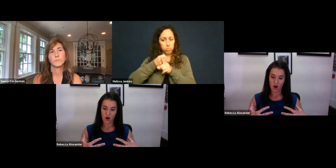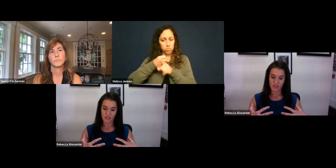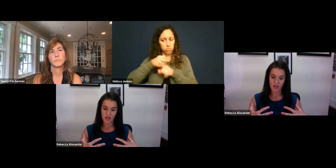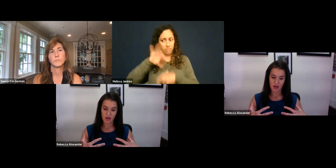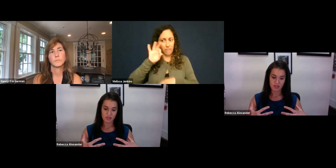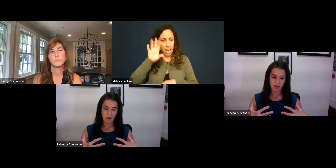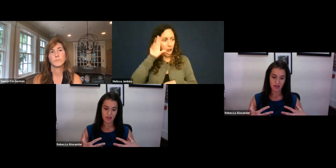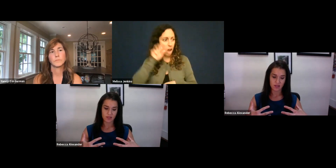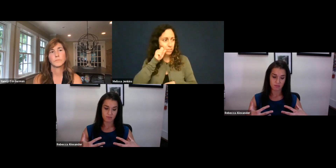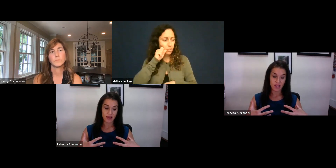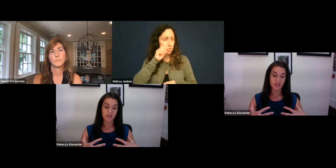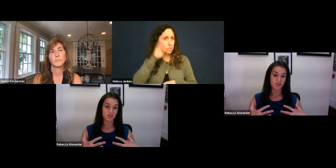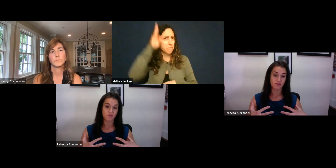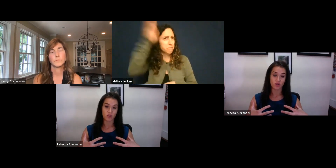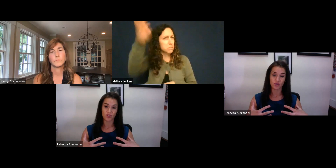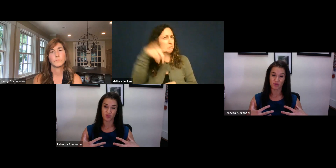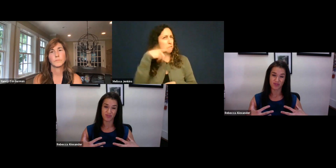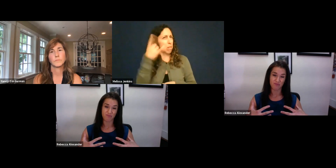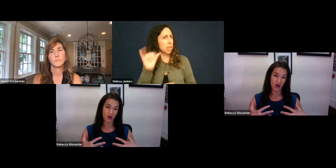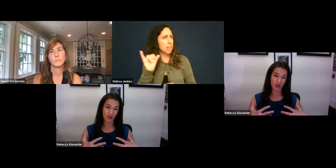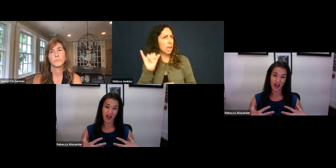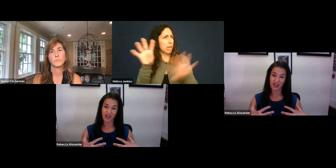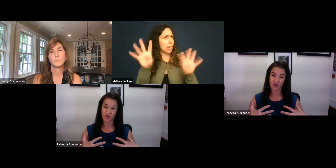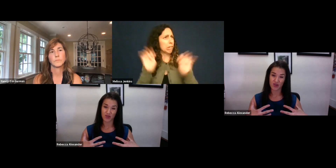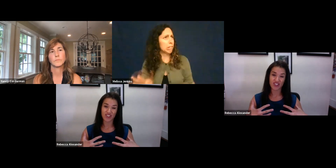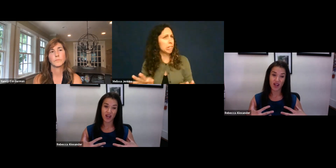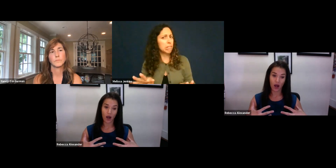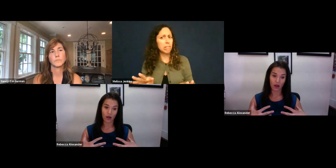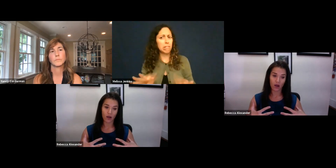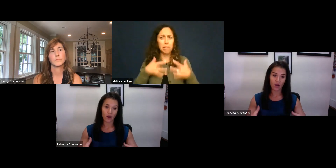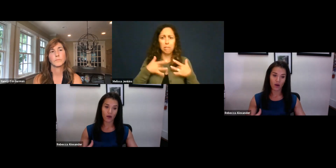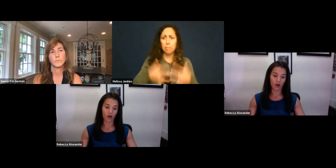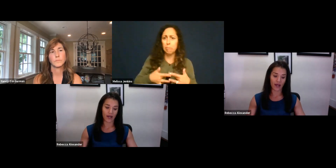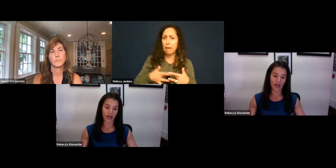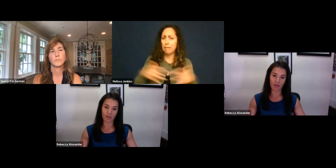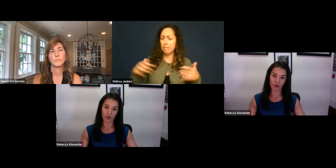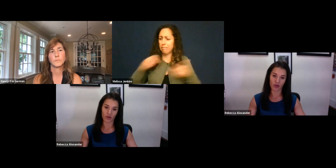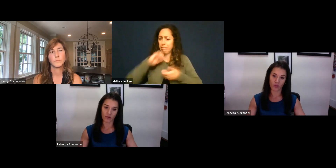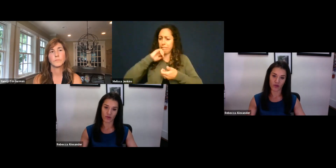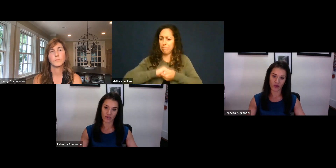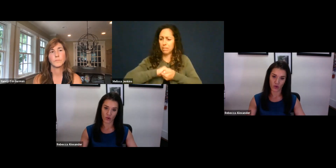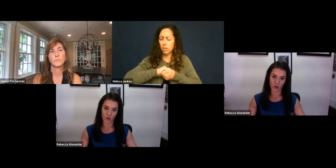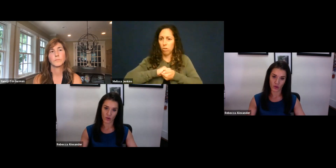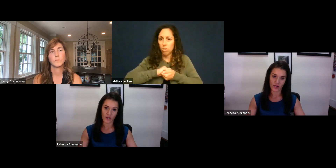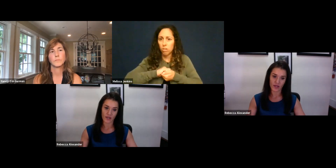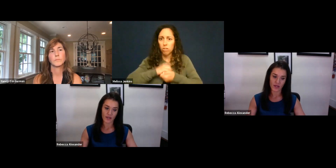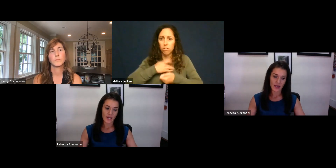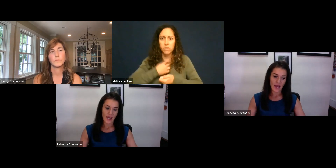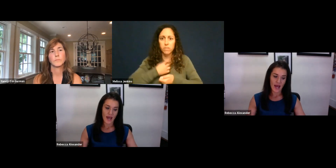oftentimes makes us feel sort of paralyzed, or stuck, or incapable of moving forward.